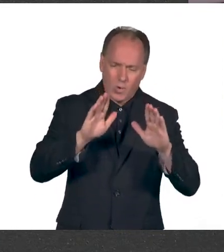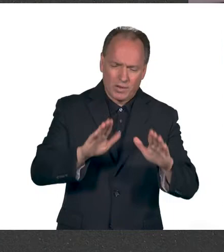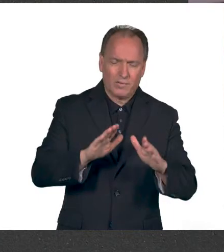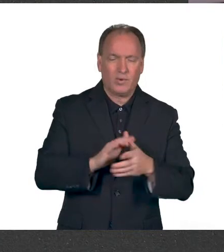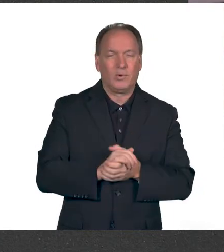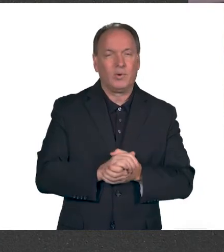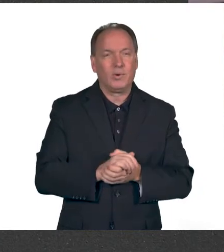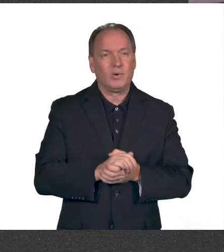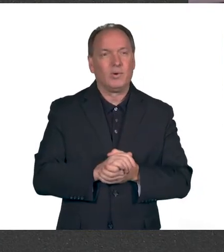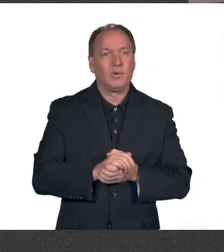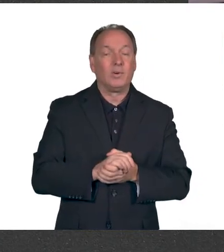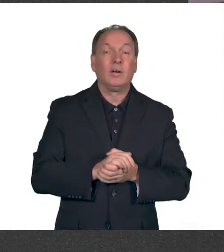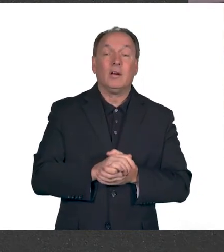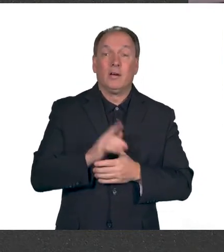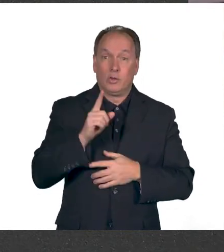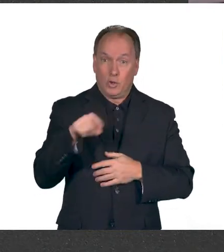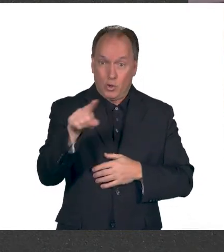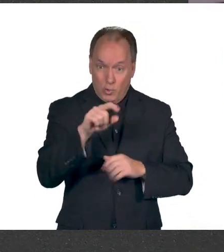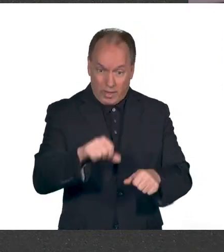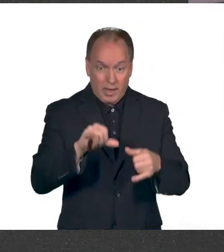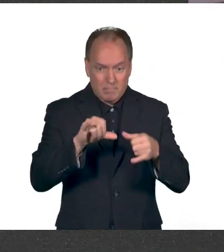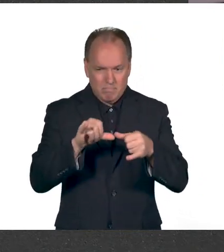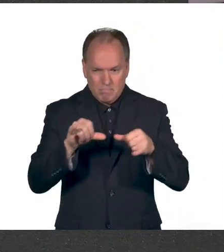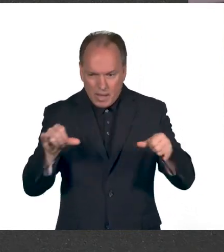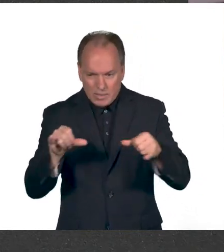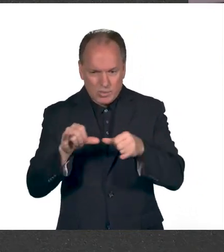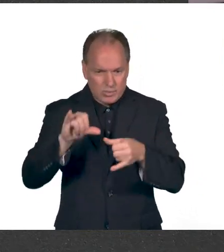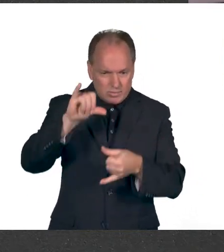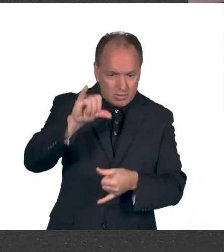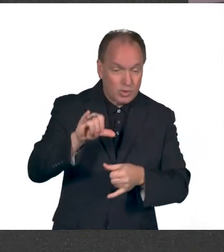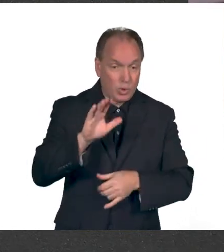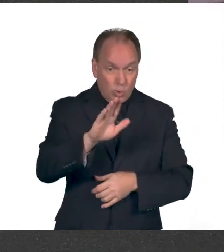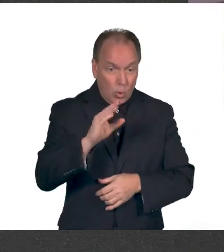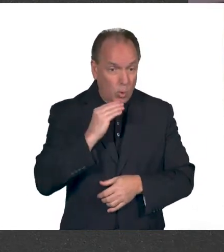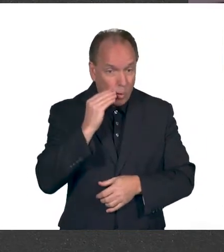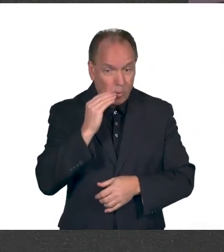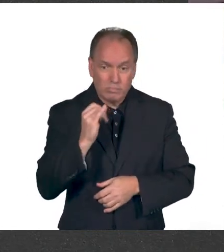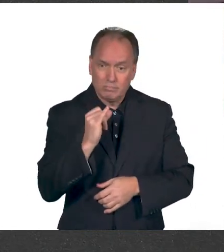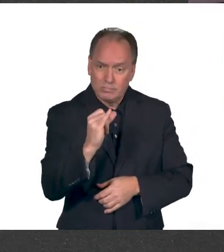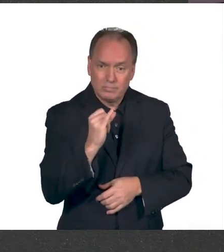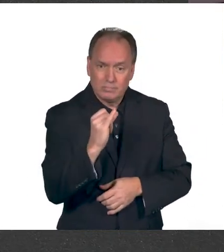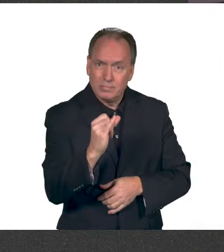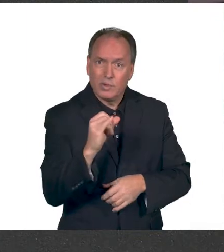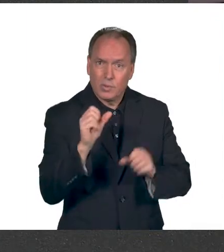wonderful. Kiddos you can measure things, at your home too,